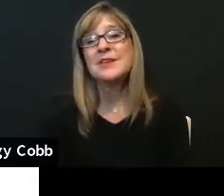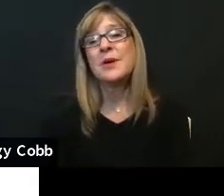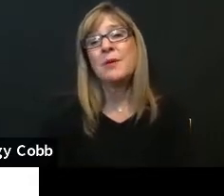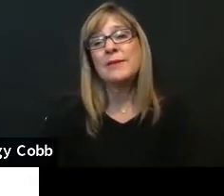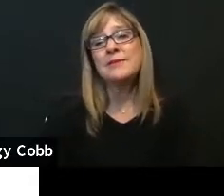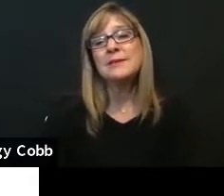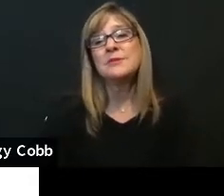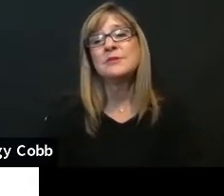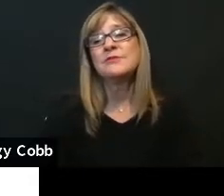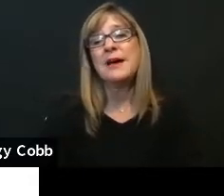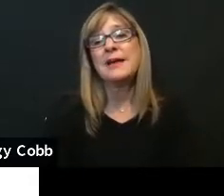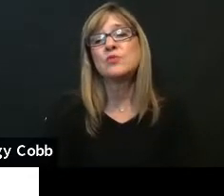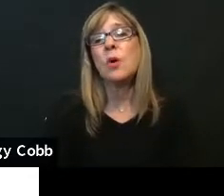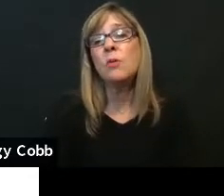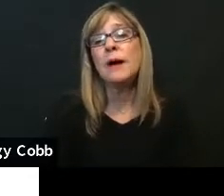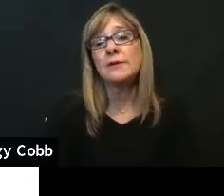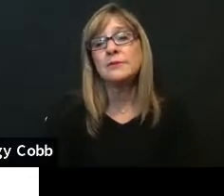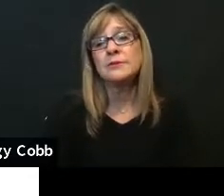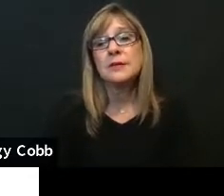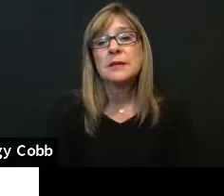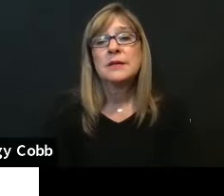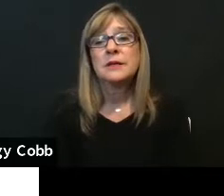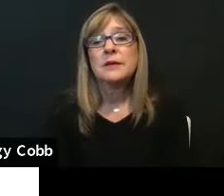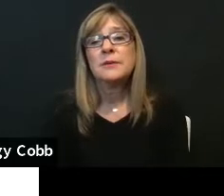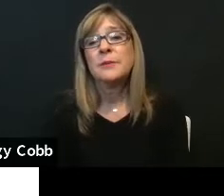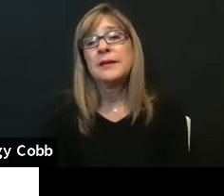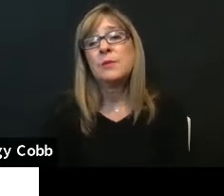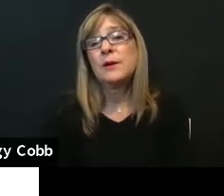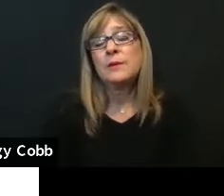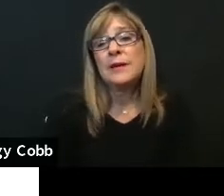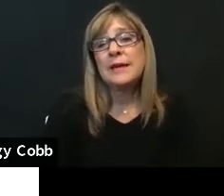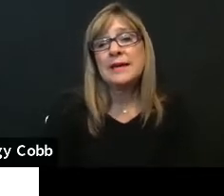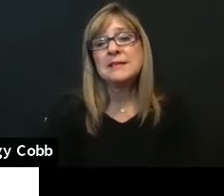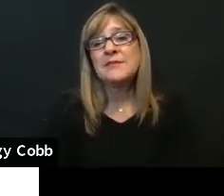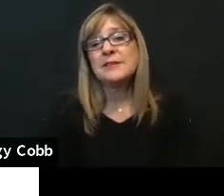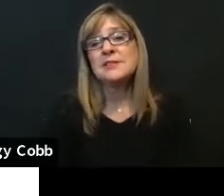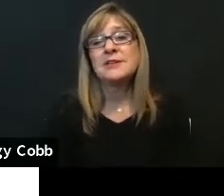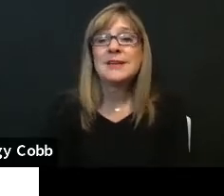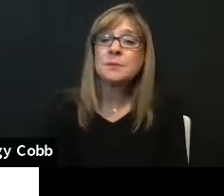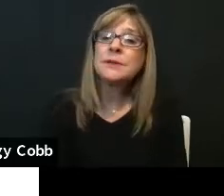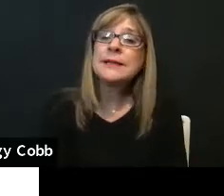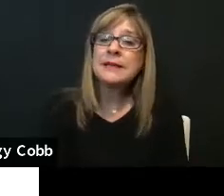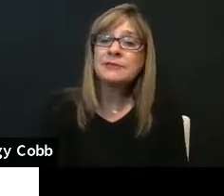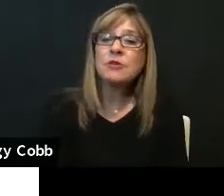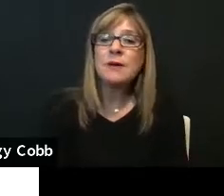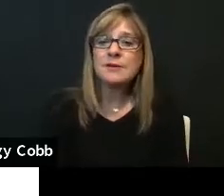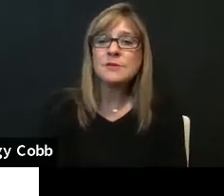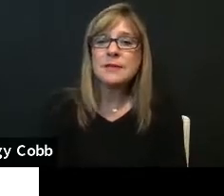so I want them to find role models anywhere that we can. Deaf Action Center has plenty of role models